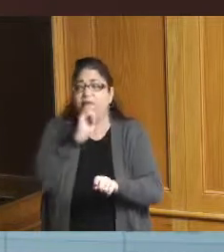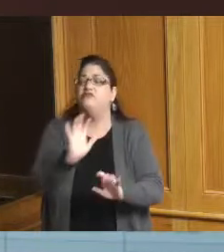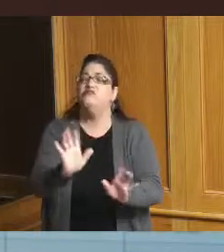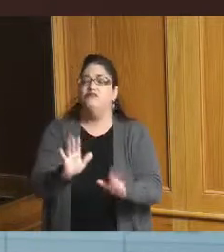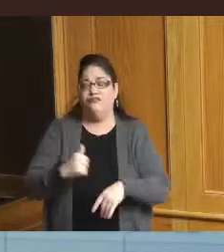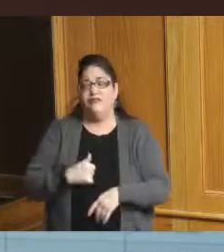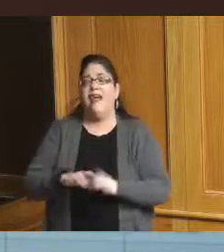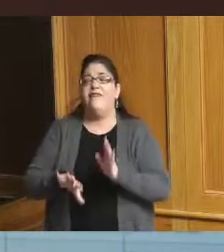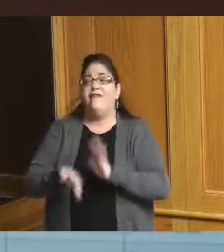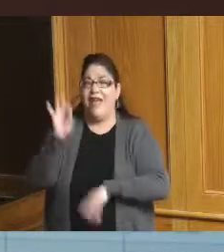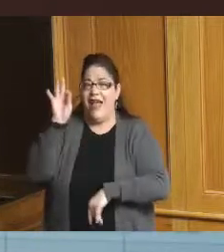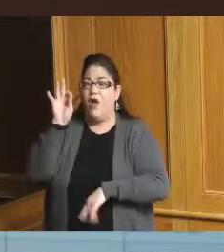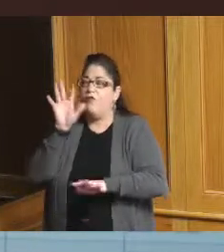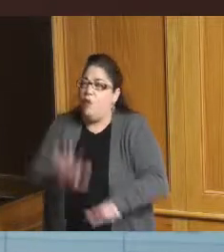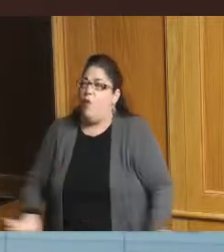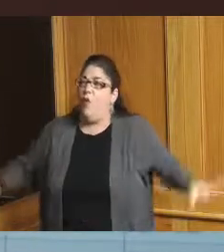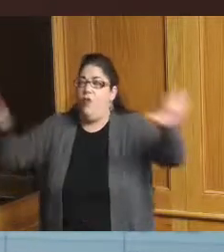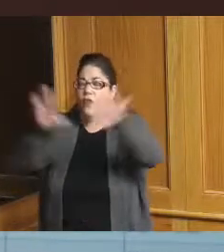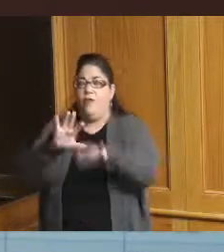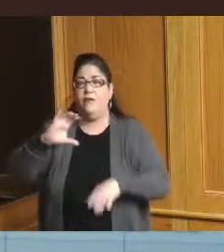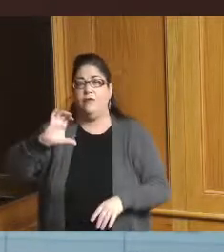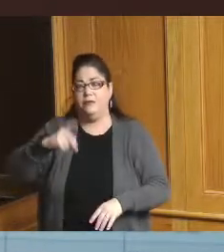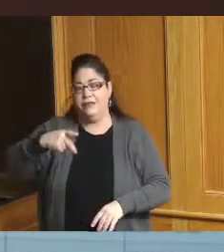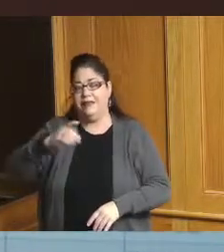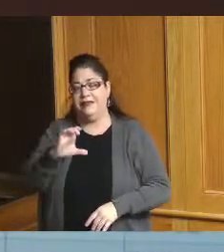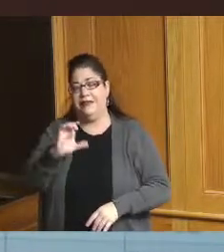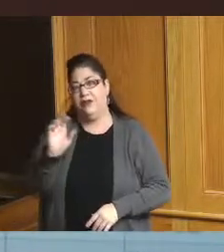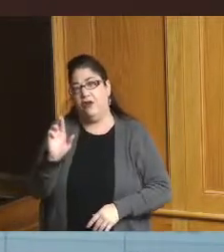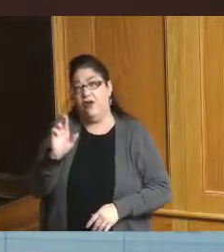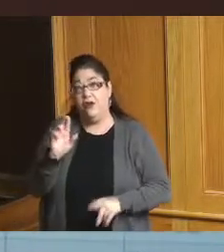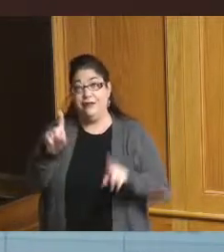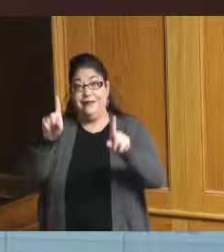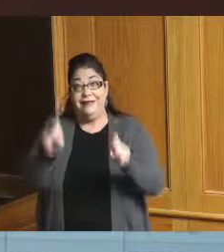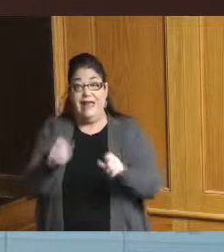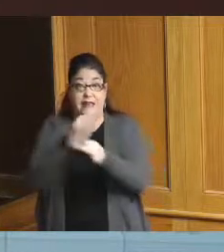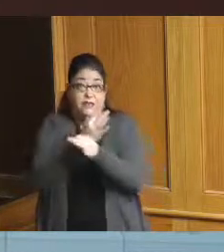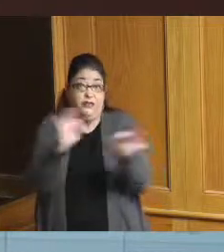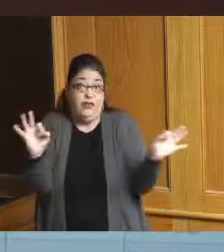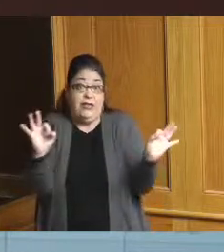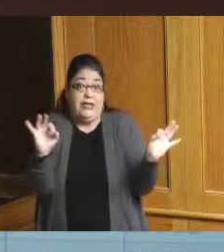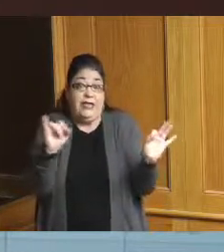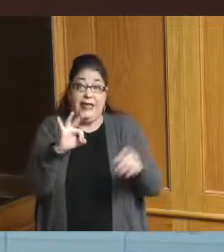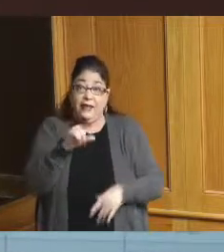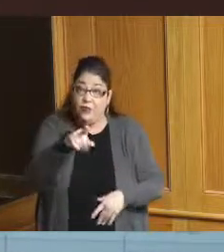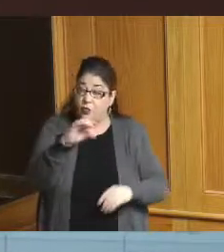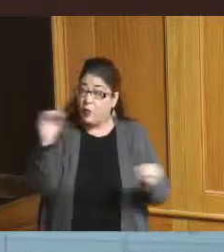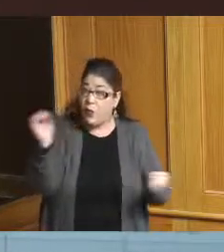tests all throughout the county PCR tests that are free free if you don't have insurance so there